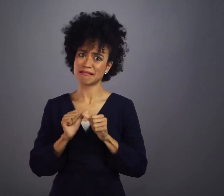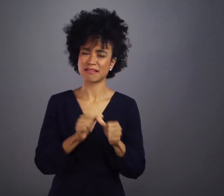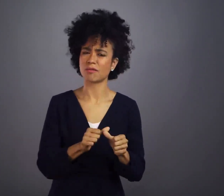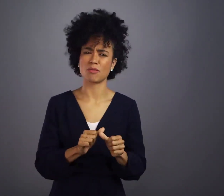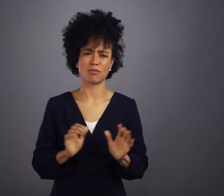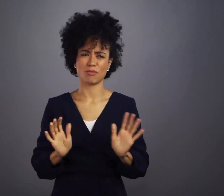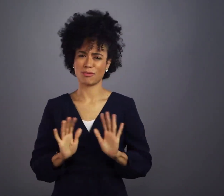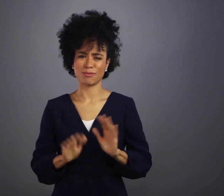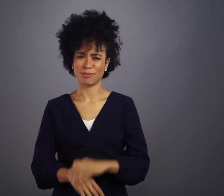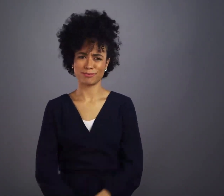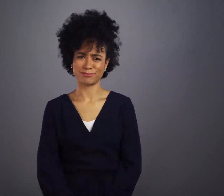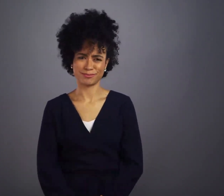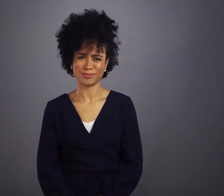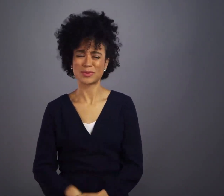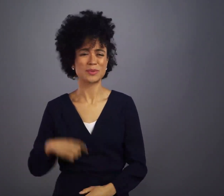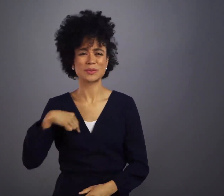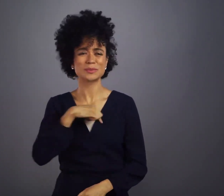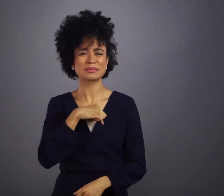would be increased if we did.